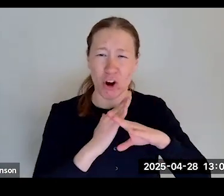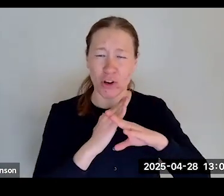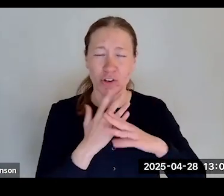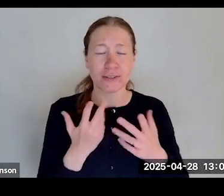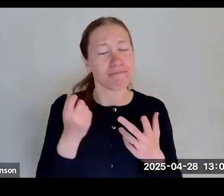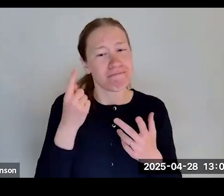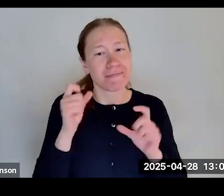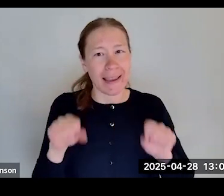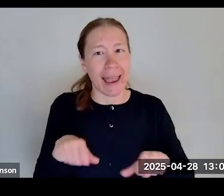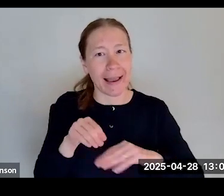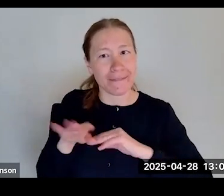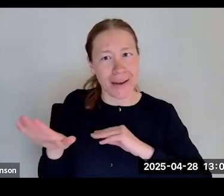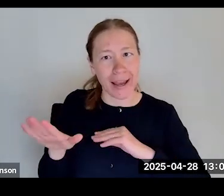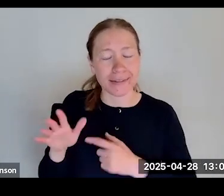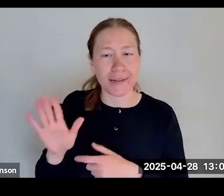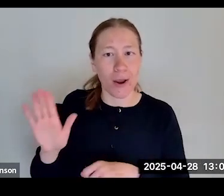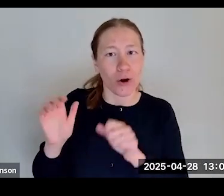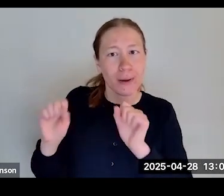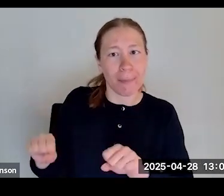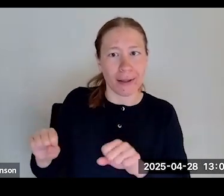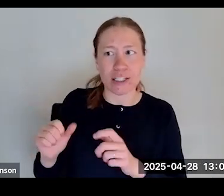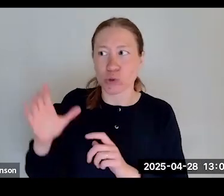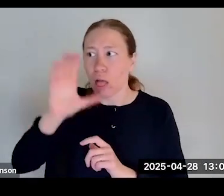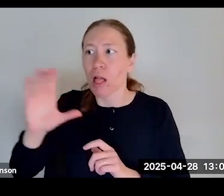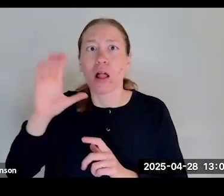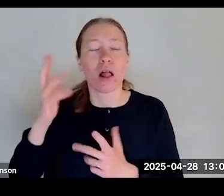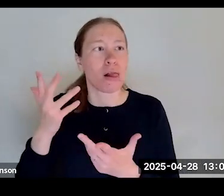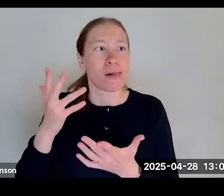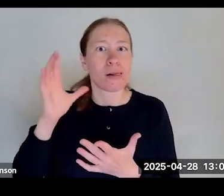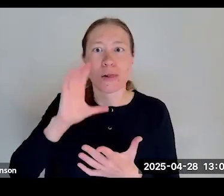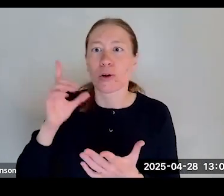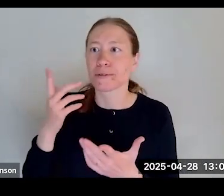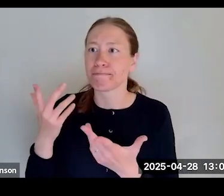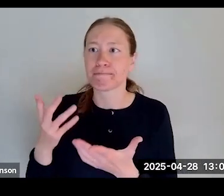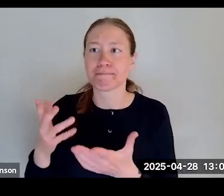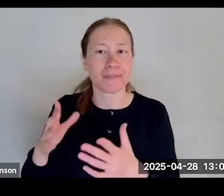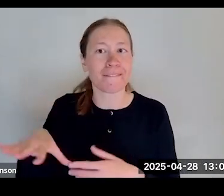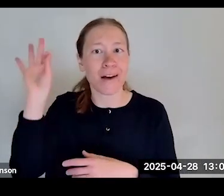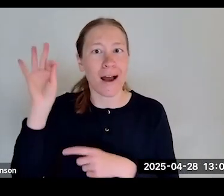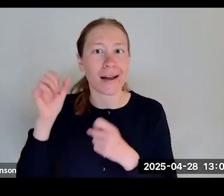often impact one's abilities to seek out resources, tools, or even formal workplace accommodations.